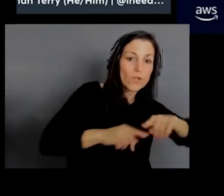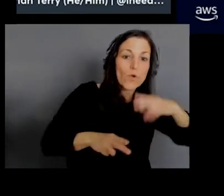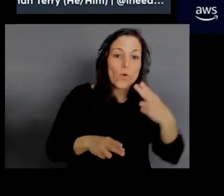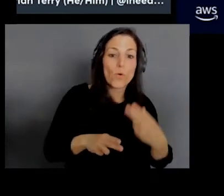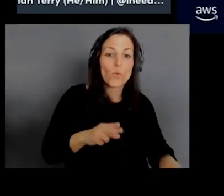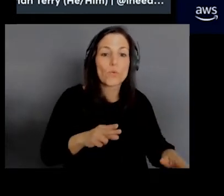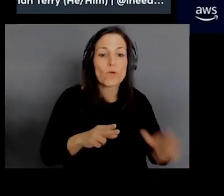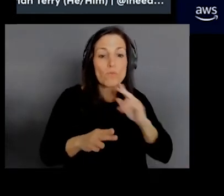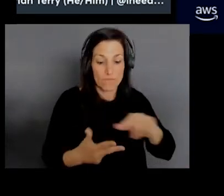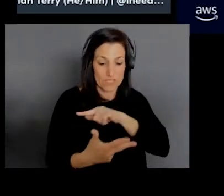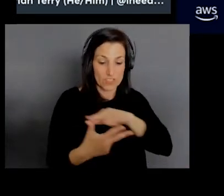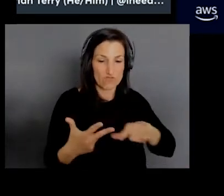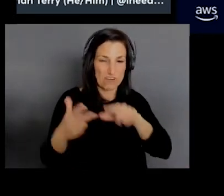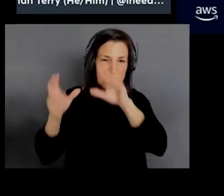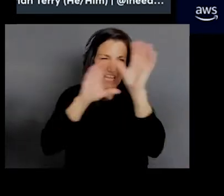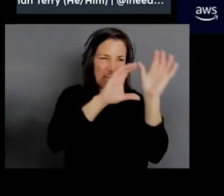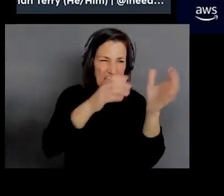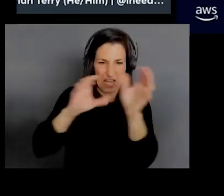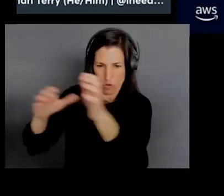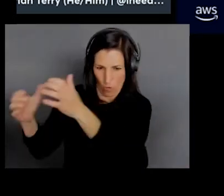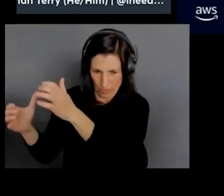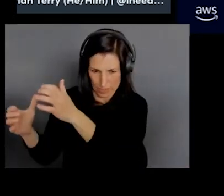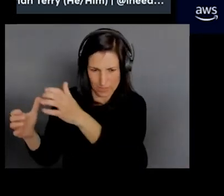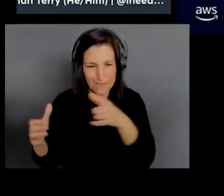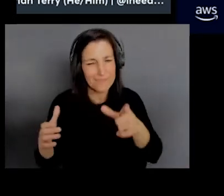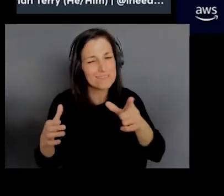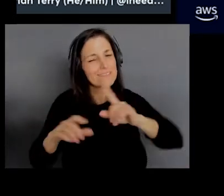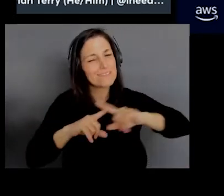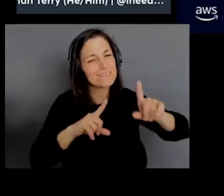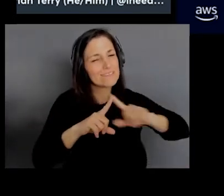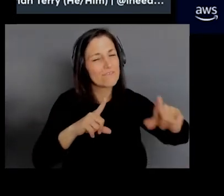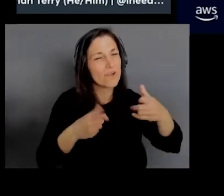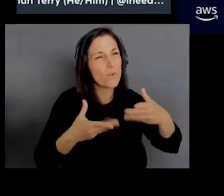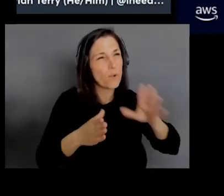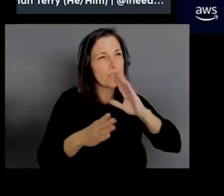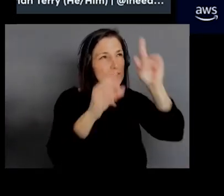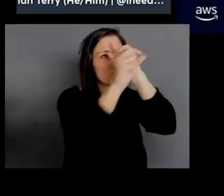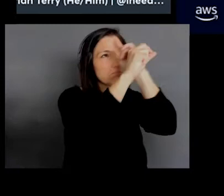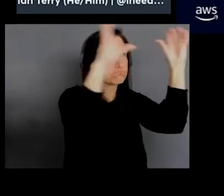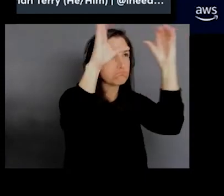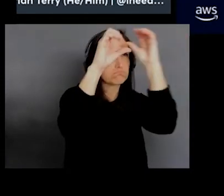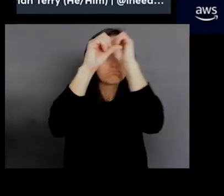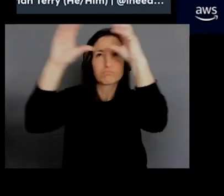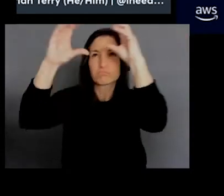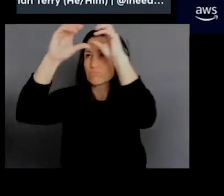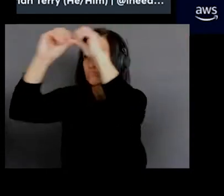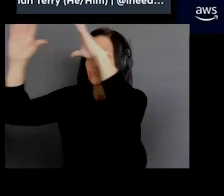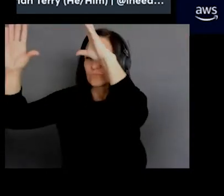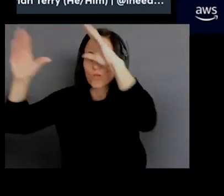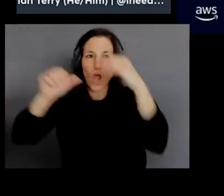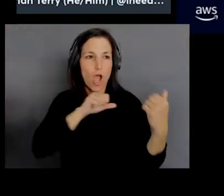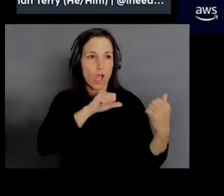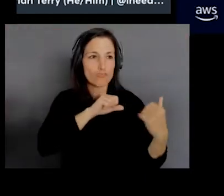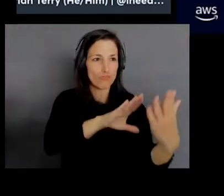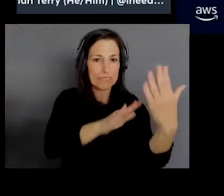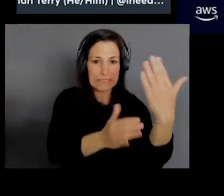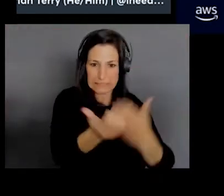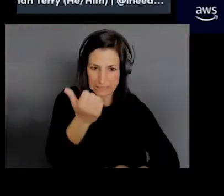these are just ways that we can think about addressing these problems. And we're what we're gonna focus in part of our demo today, is this middle one, the Service Failure.